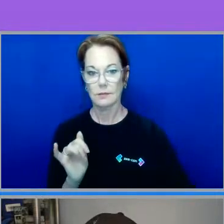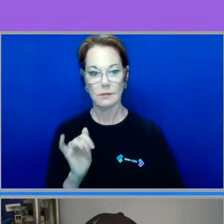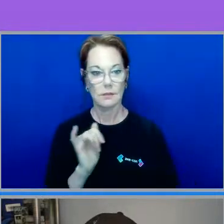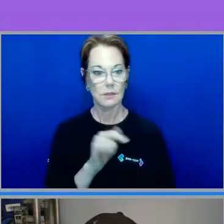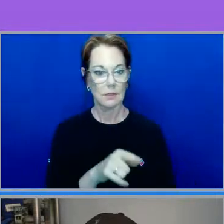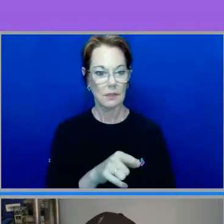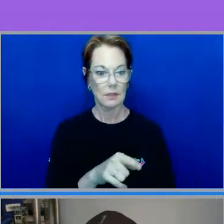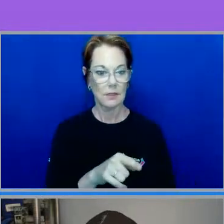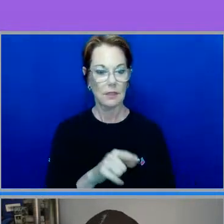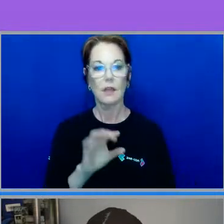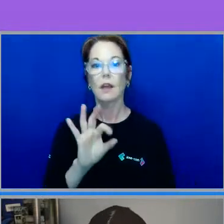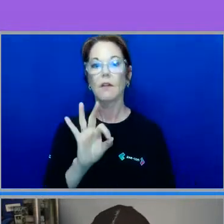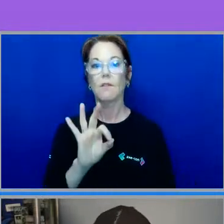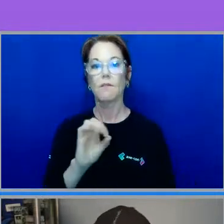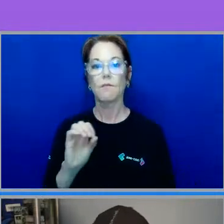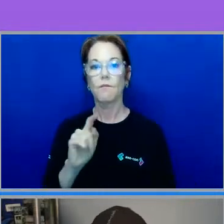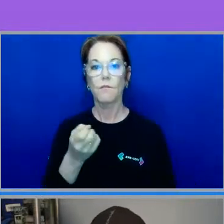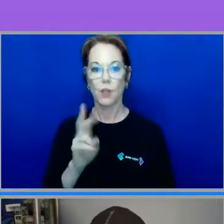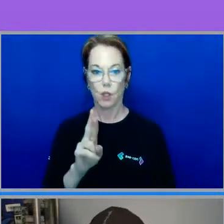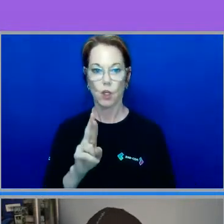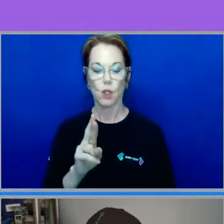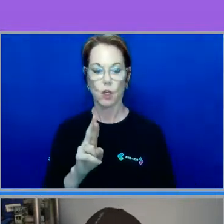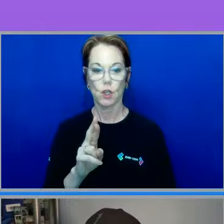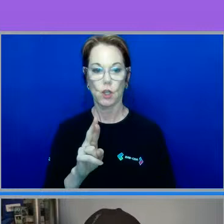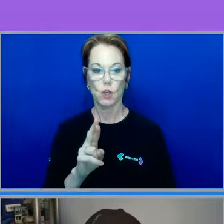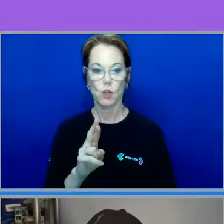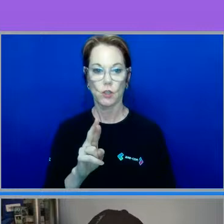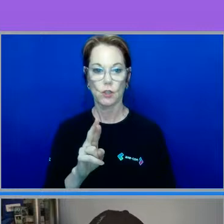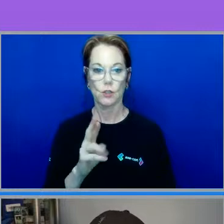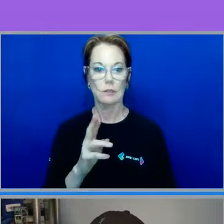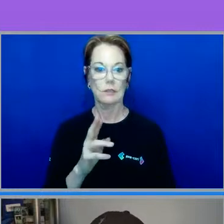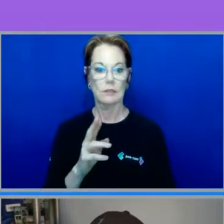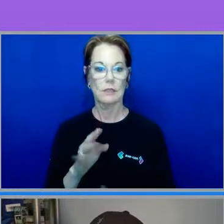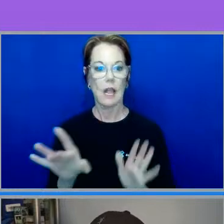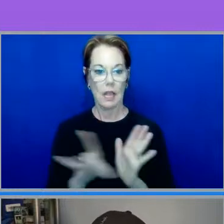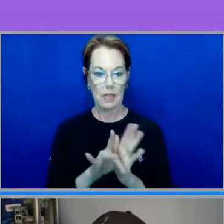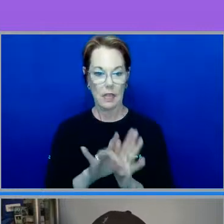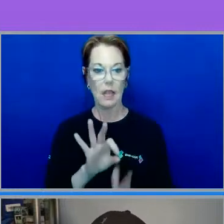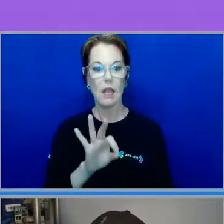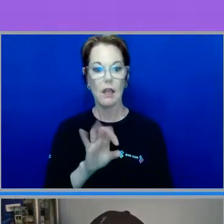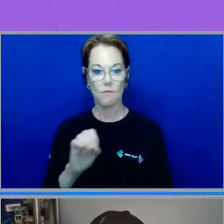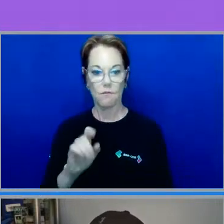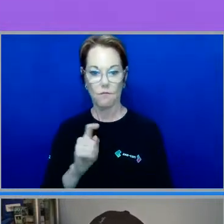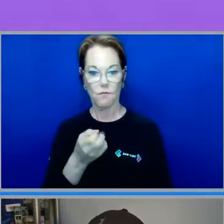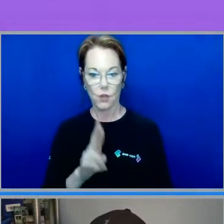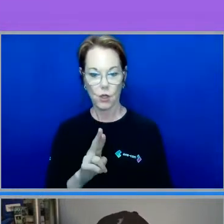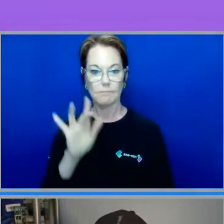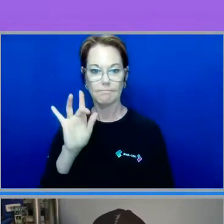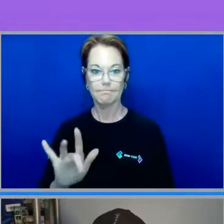that. So in this case I'm going to just scan the footer. So I selected partial scan I'm